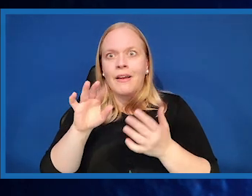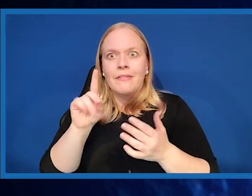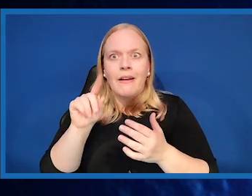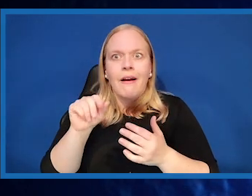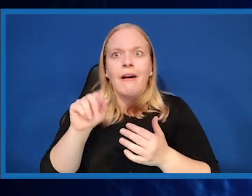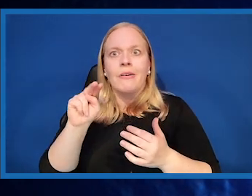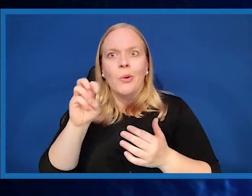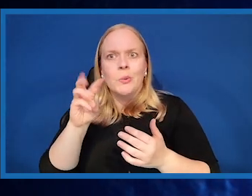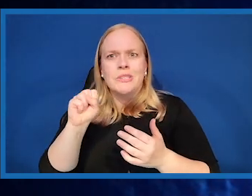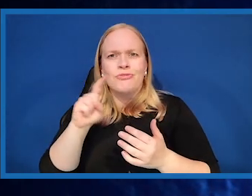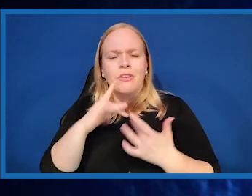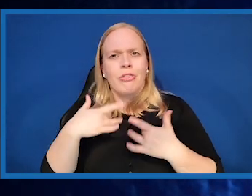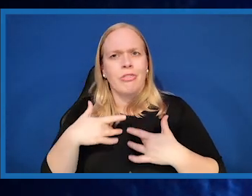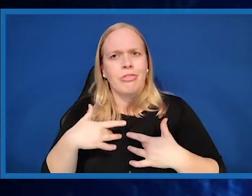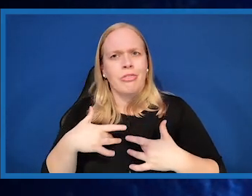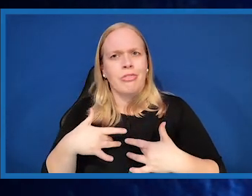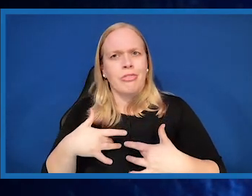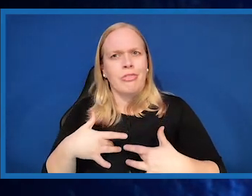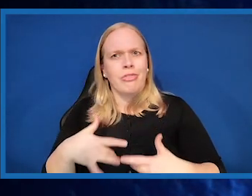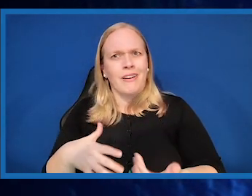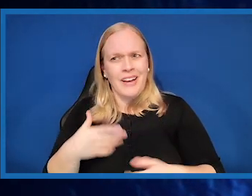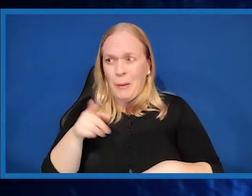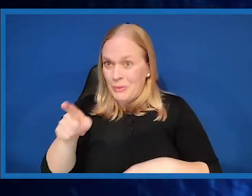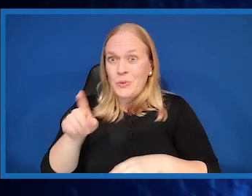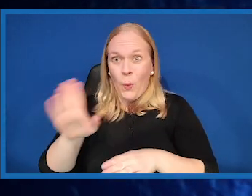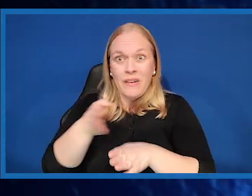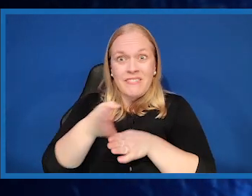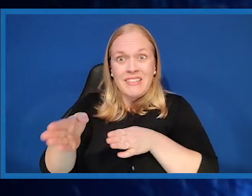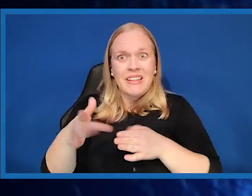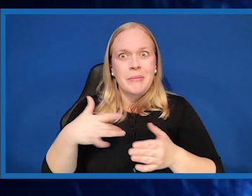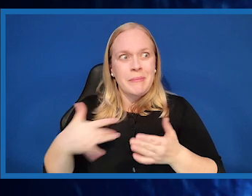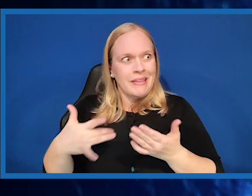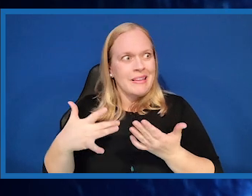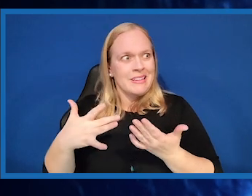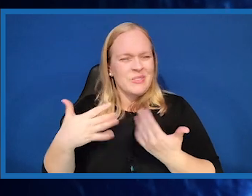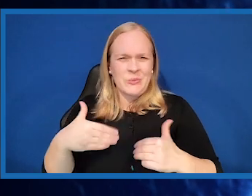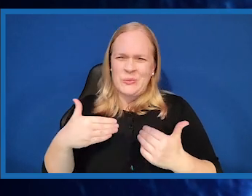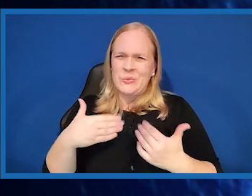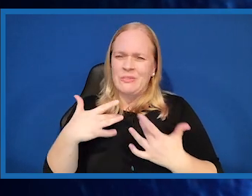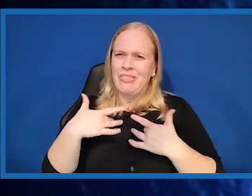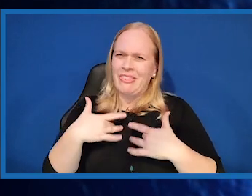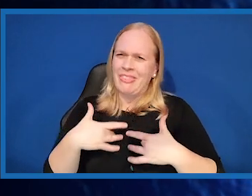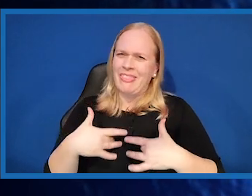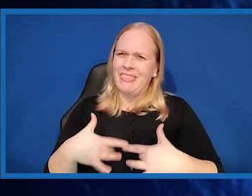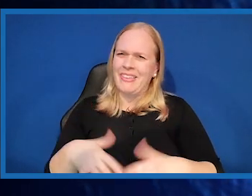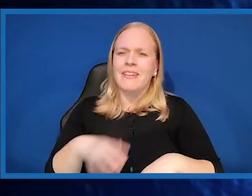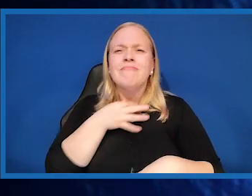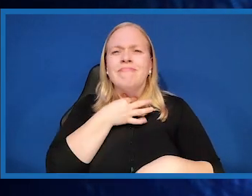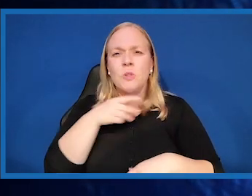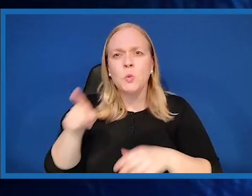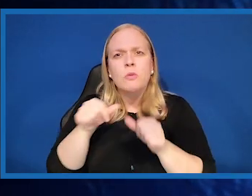IS, UM, CAN BE VERY DARK. WHAT DO YOU DO-- WHY DO YOU CONTINUE DOING THIS WORK, YOU KNOW,